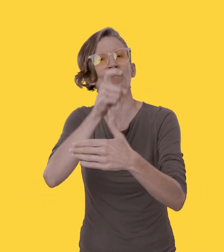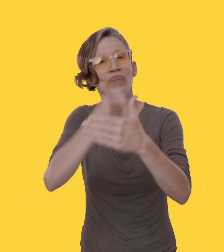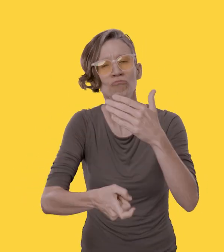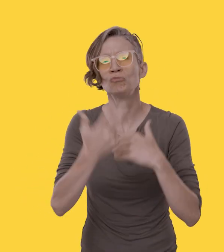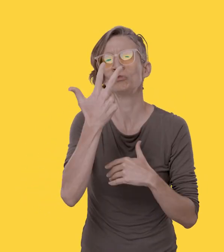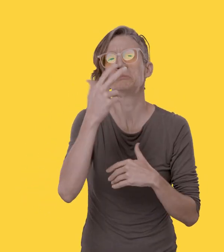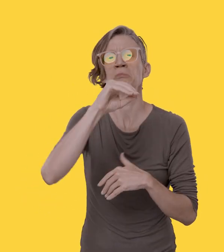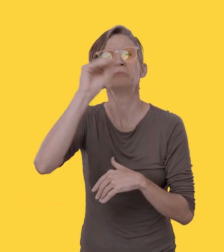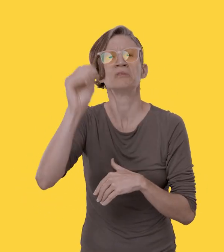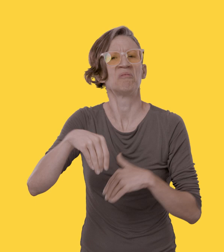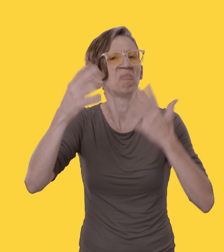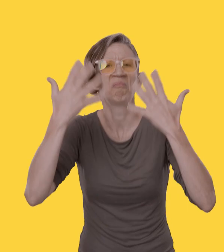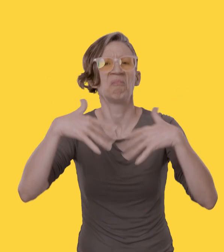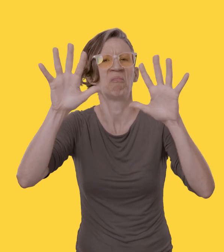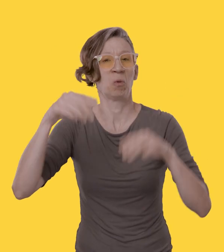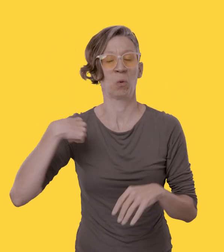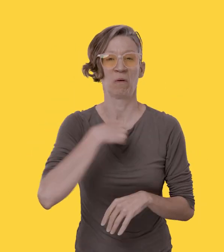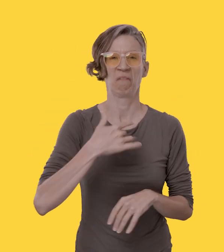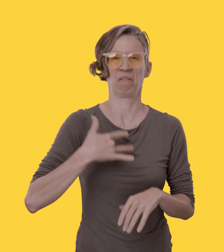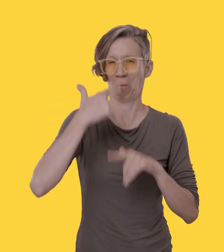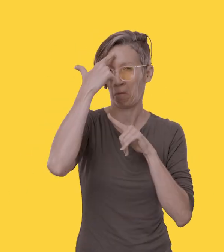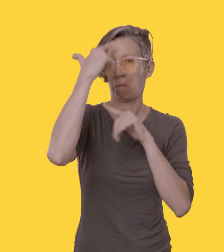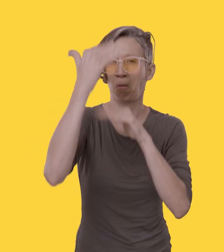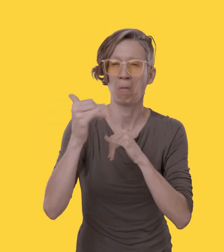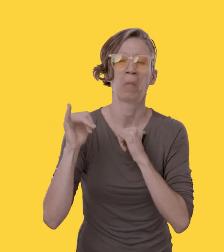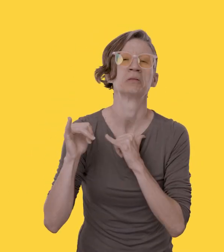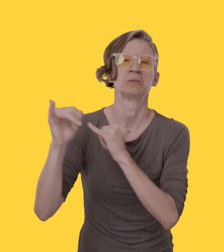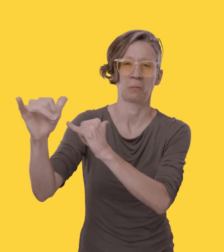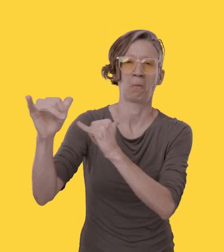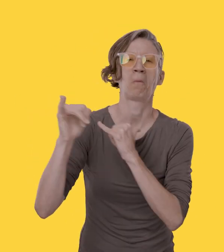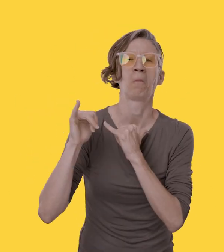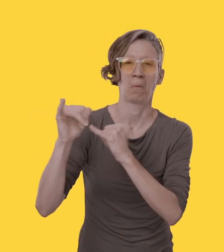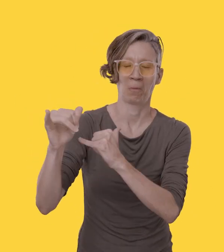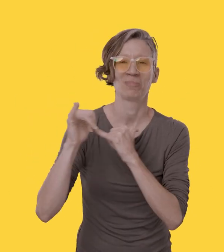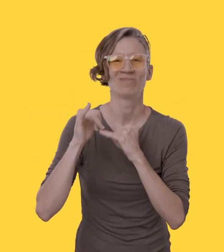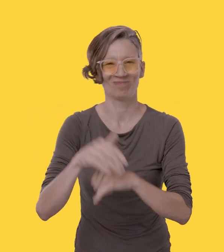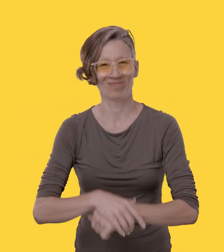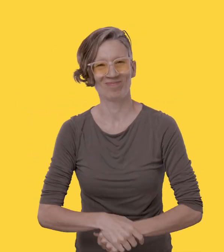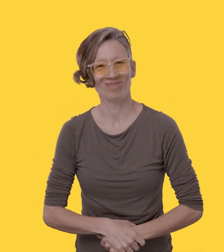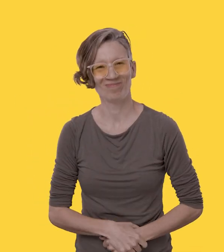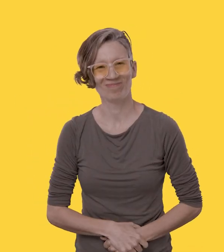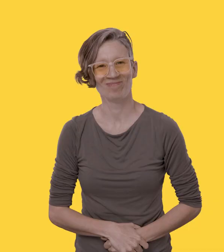Less than 3% of total messages are actually billable and we expect to find exactly the same thing.